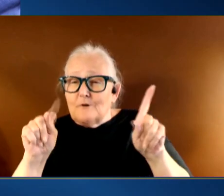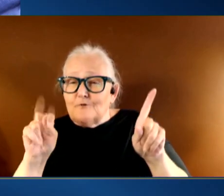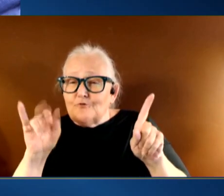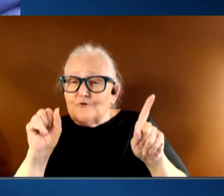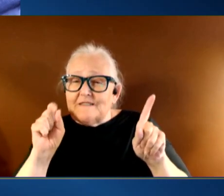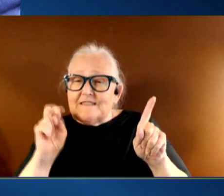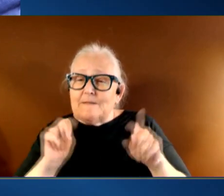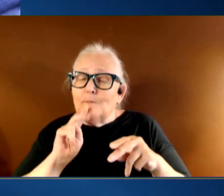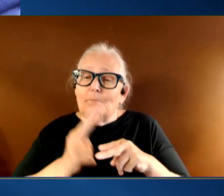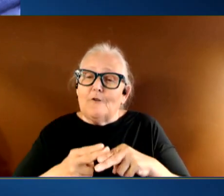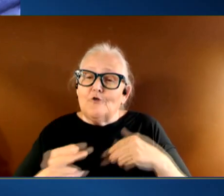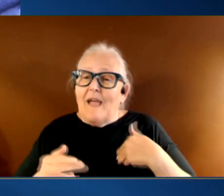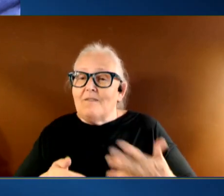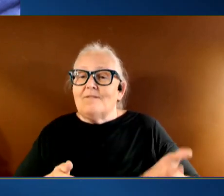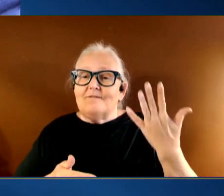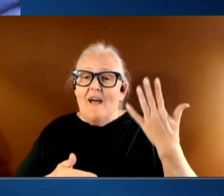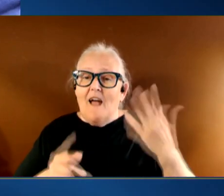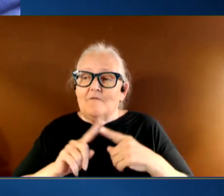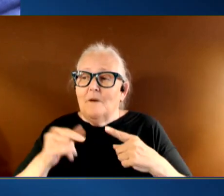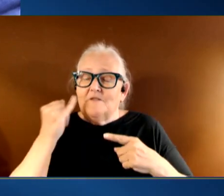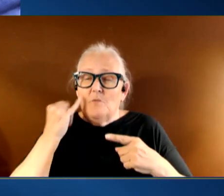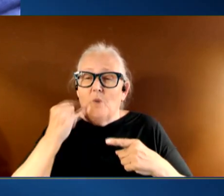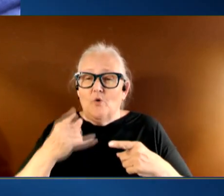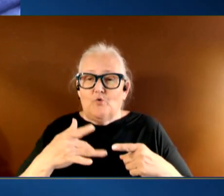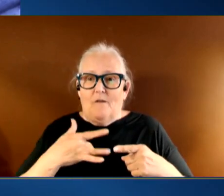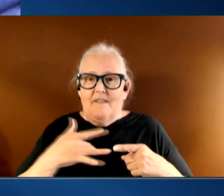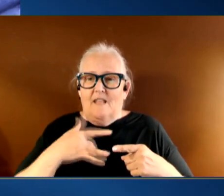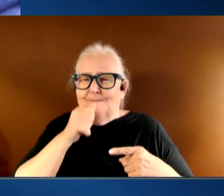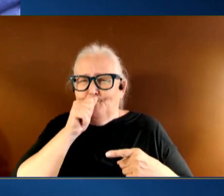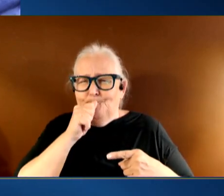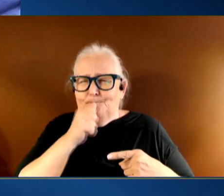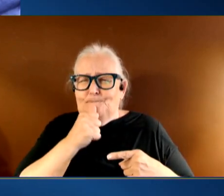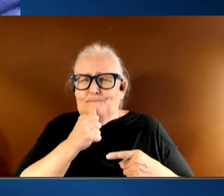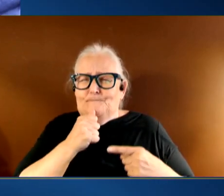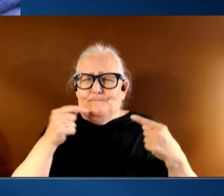But if you're incapacitated and you're there arriving in pain, I'm not thinking about the